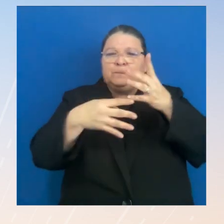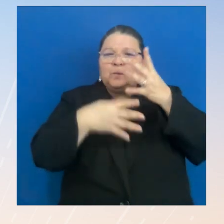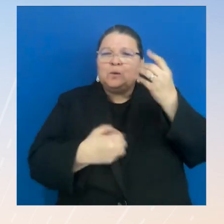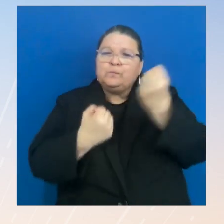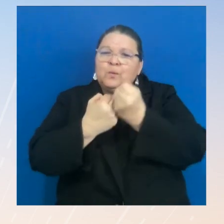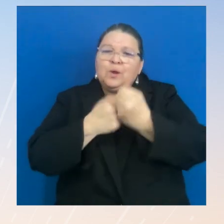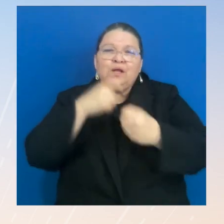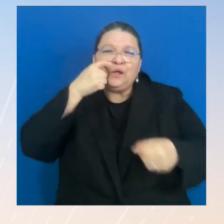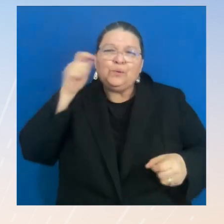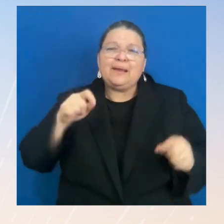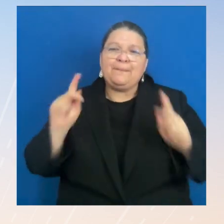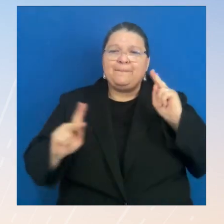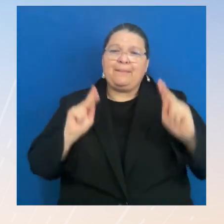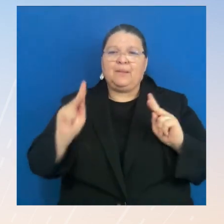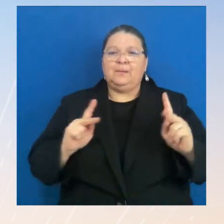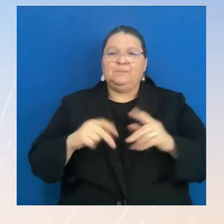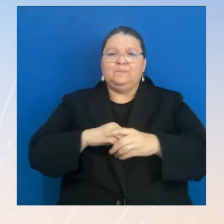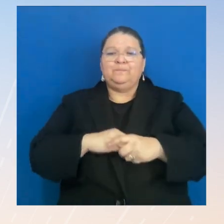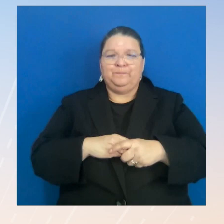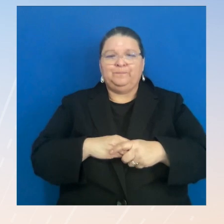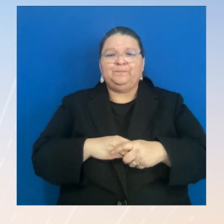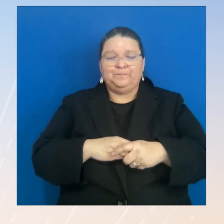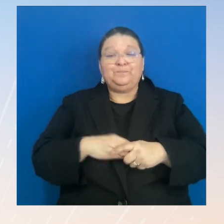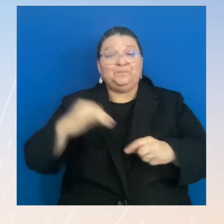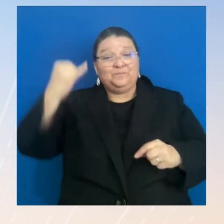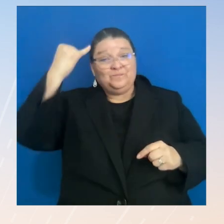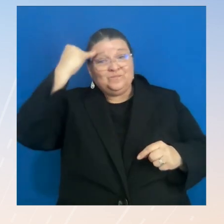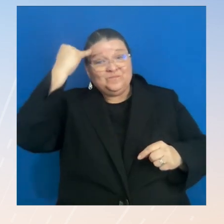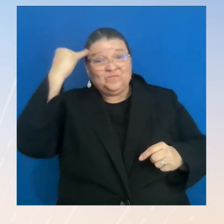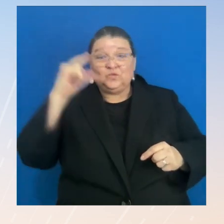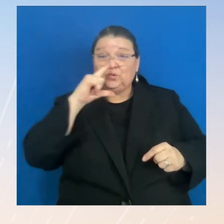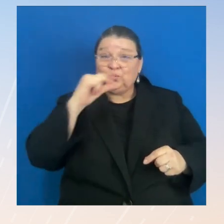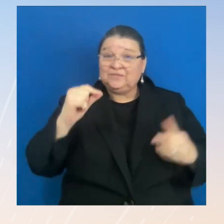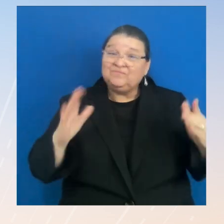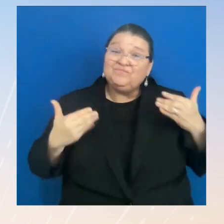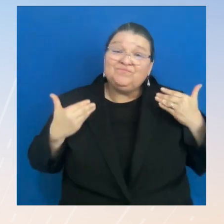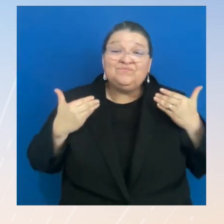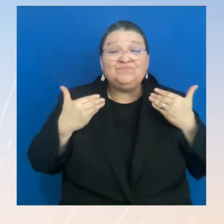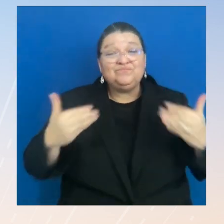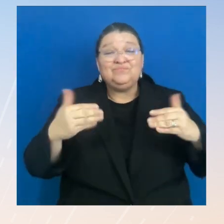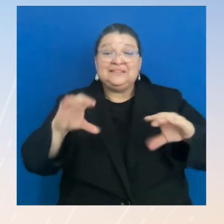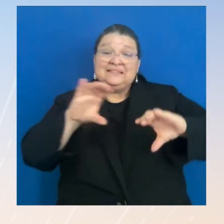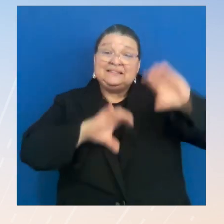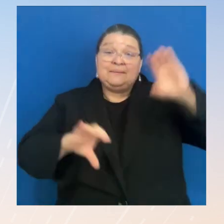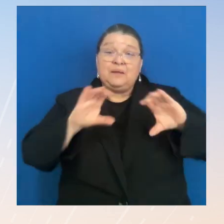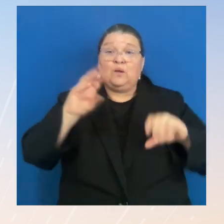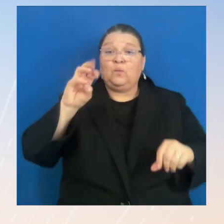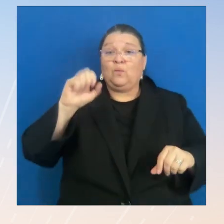would it change the President's thinking when it comes to these MiGs -- taking the no-fly zone off the table -- but at least on this issue?